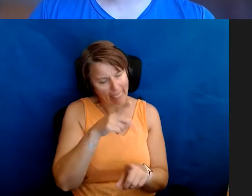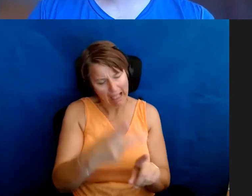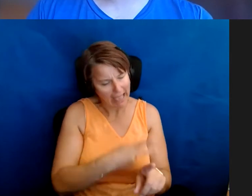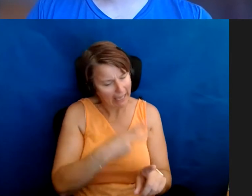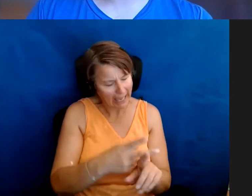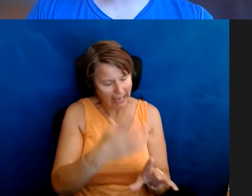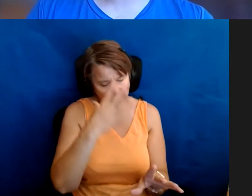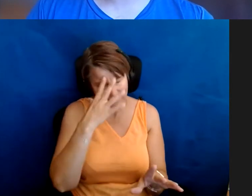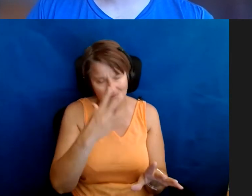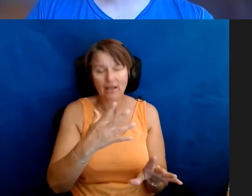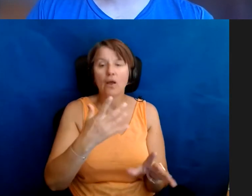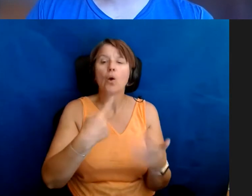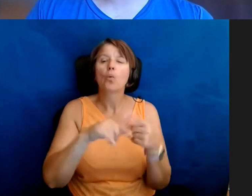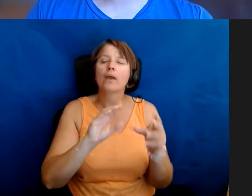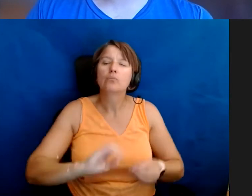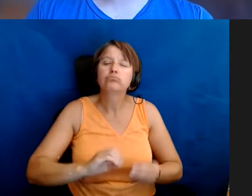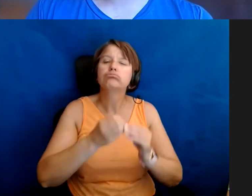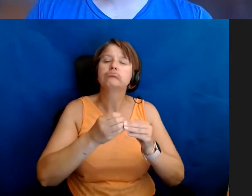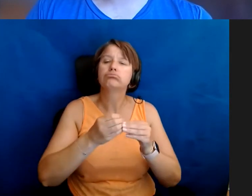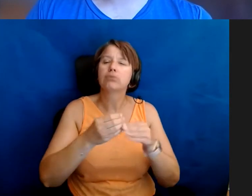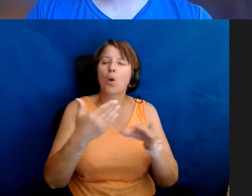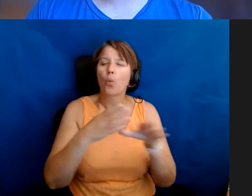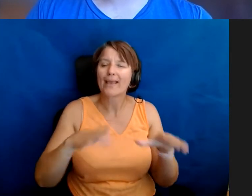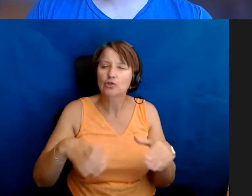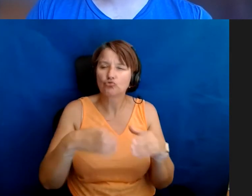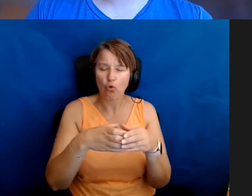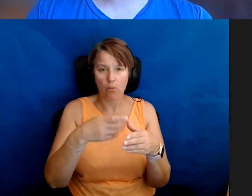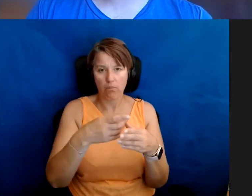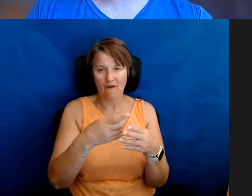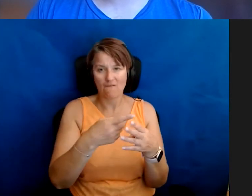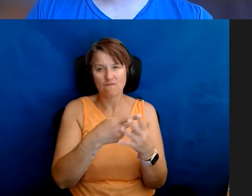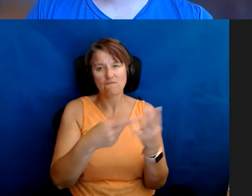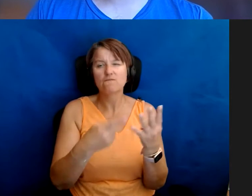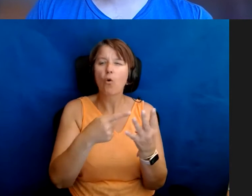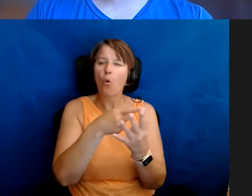So, we formed a group working group, a four core future farmers.